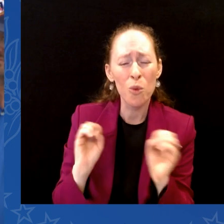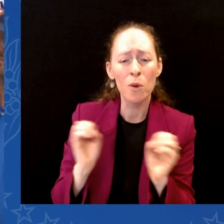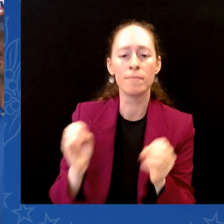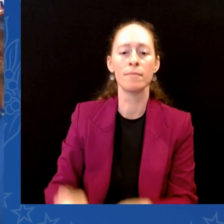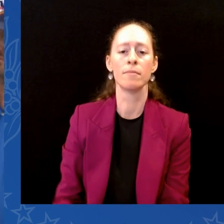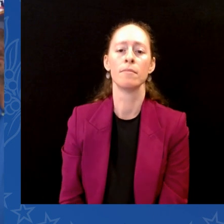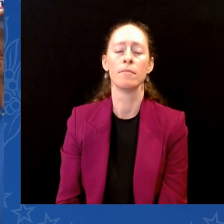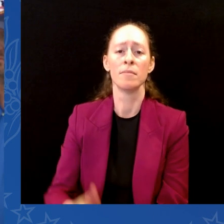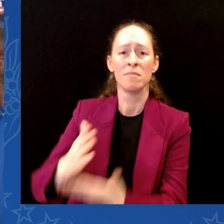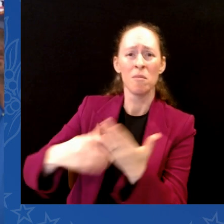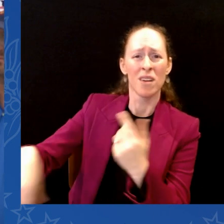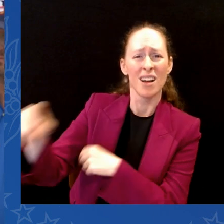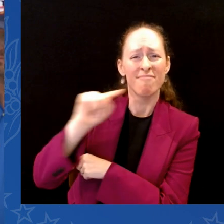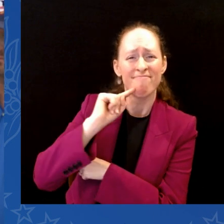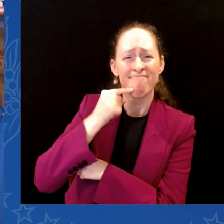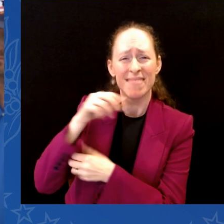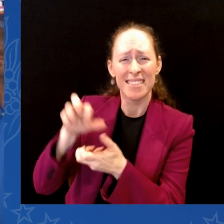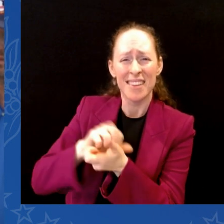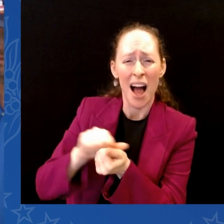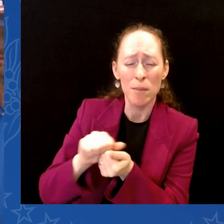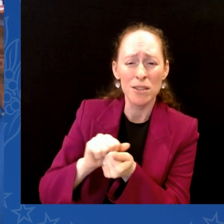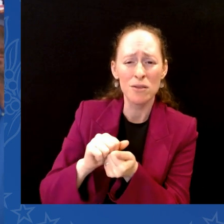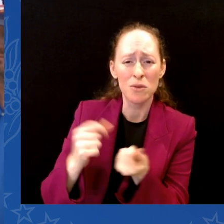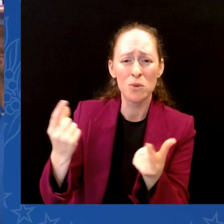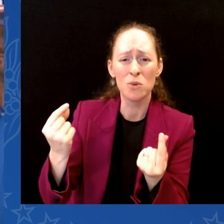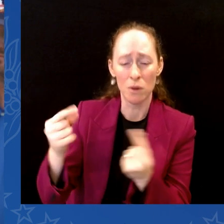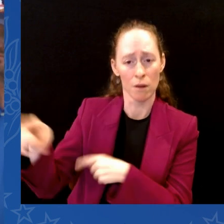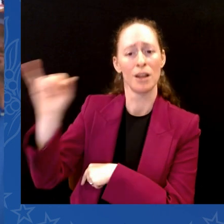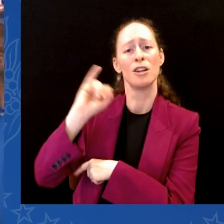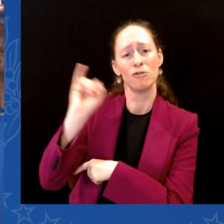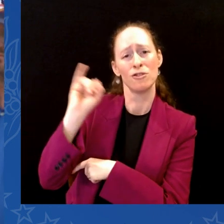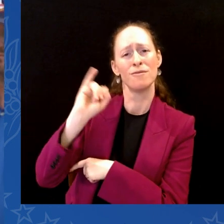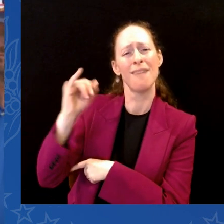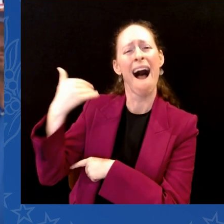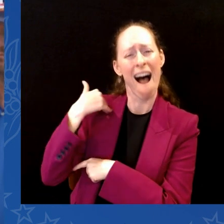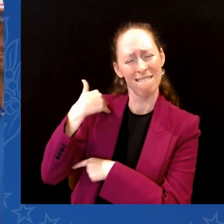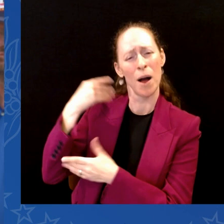and what their needs are. And that's around a 1.5 percent interest rate.